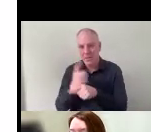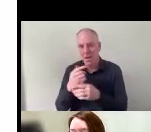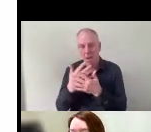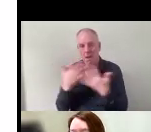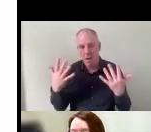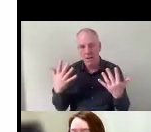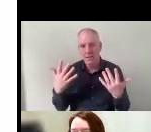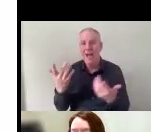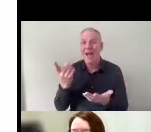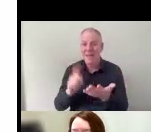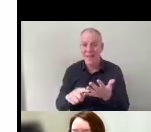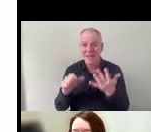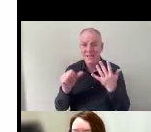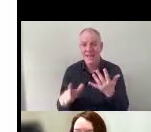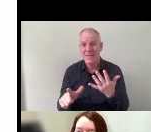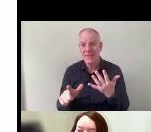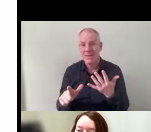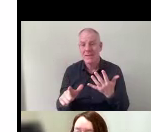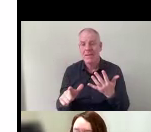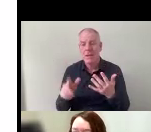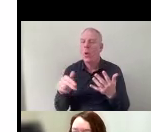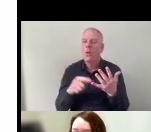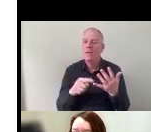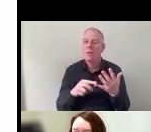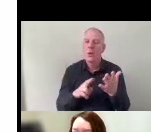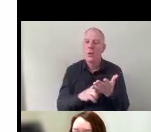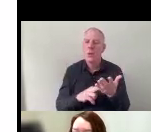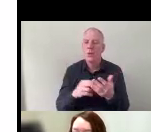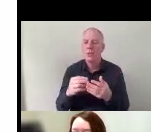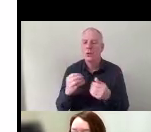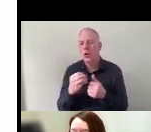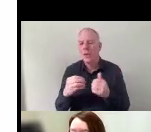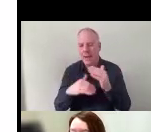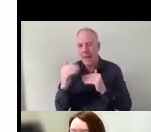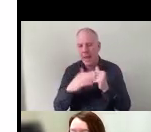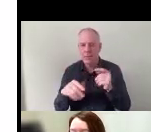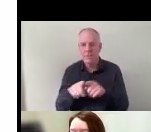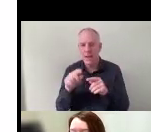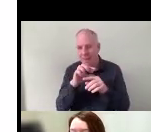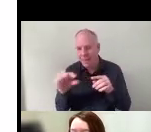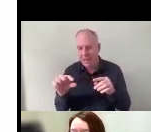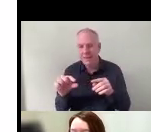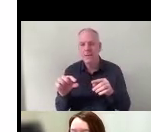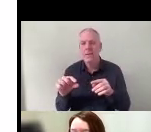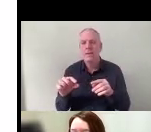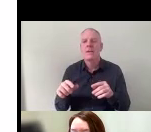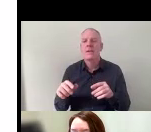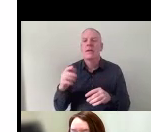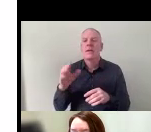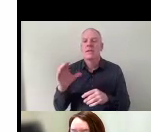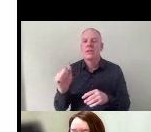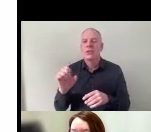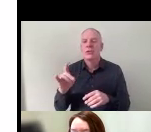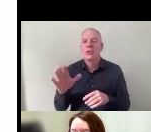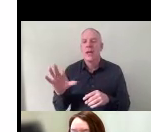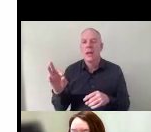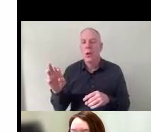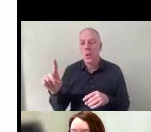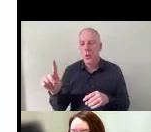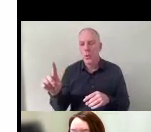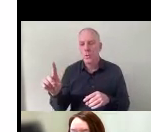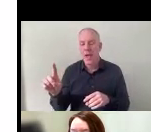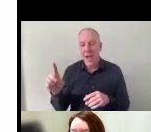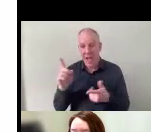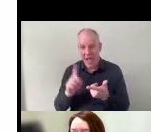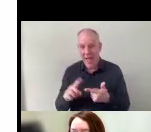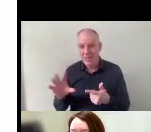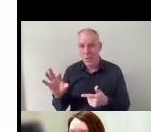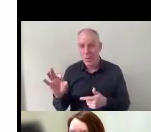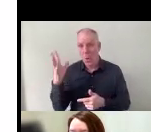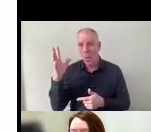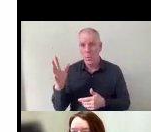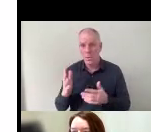painting and was also used in an imprimatur layer, which is a thin ground layer. Shell gold was also found. Also we found gold through this kind of analysis. Then we